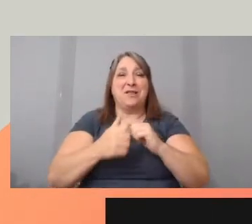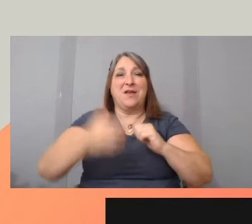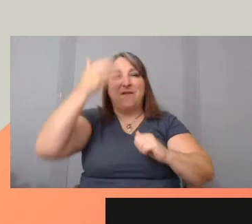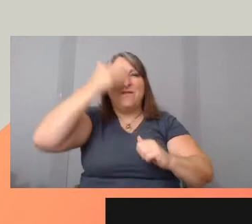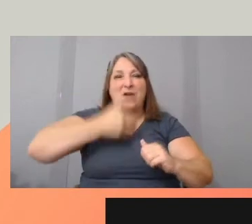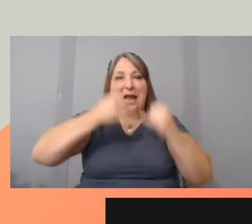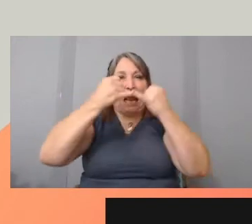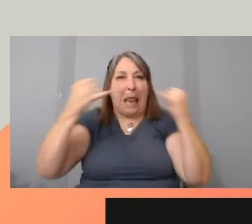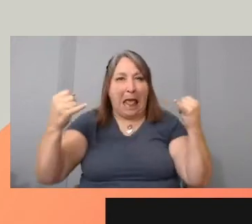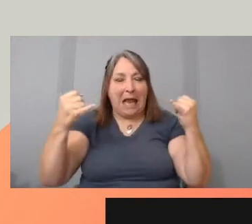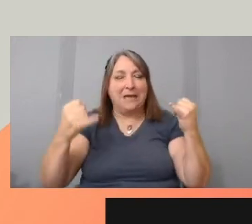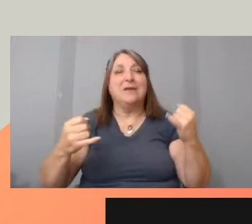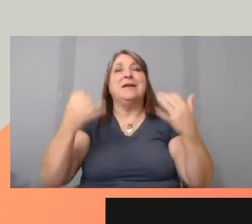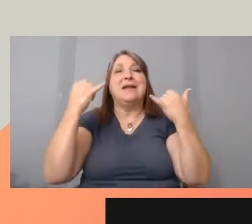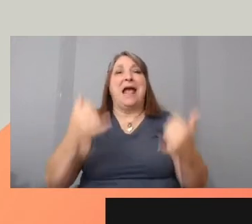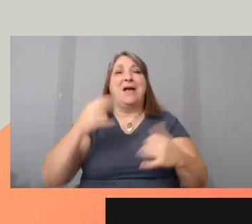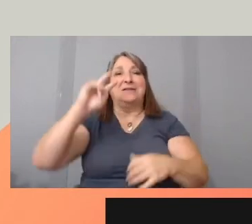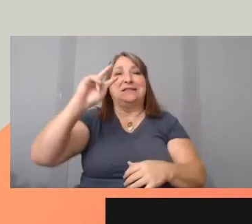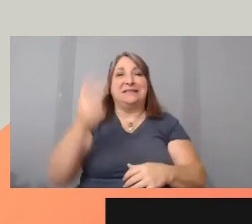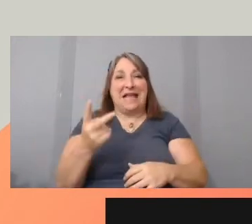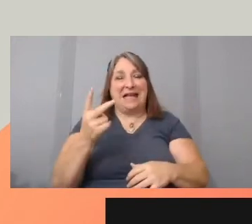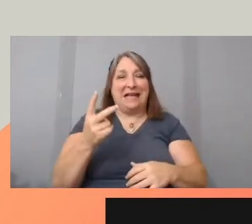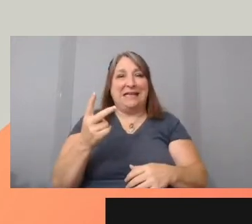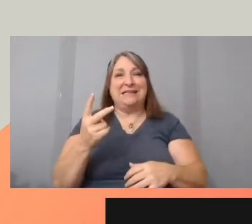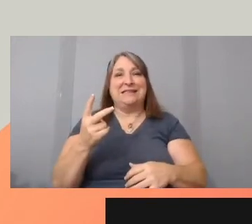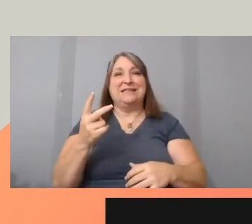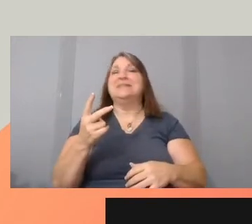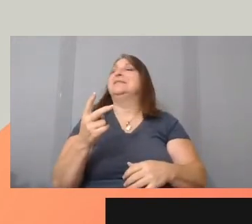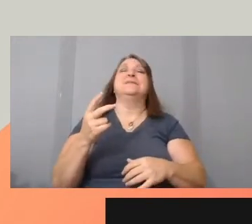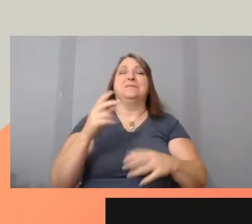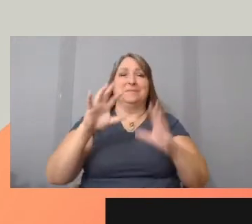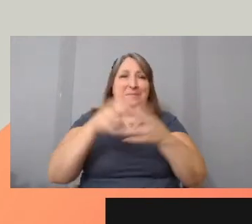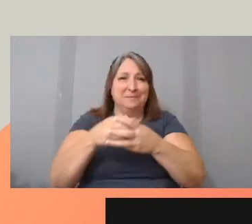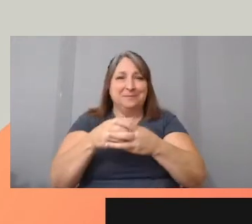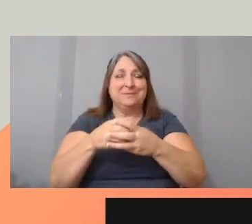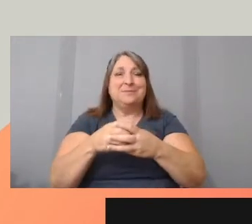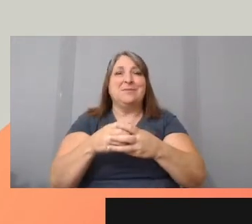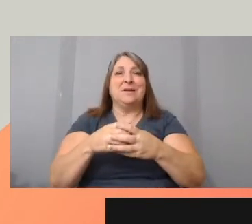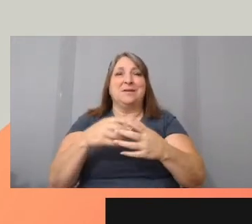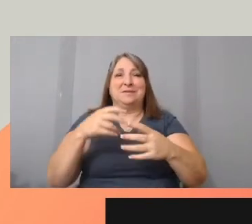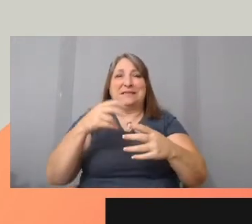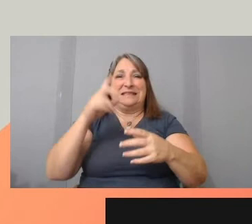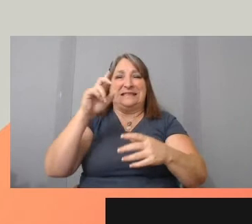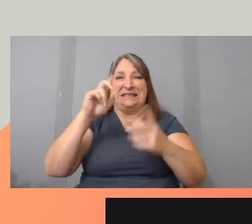we're in our second fellowship developing digital shorts and broadcast half hours.